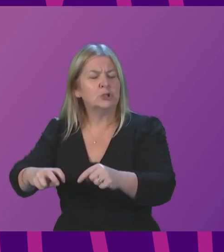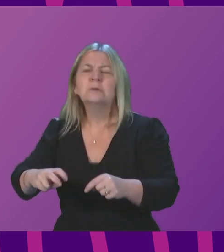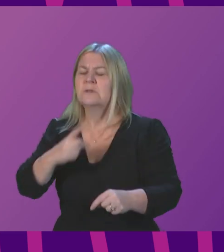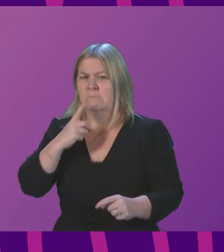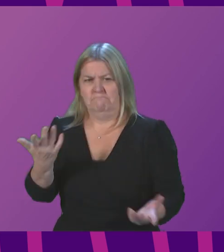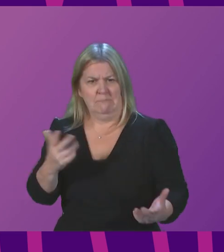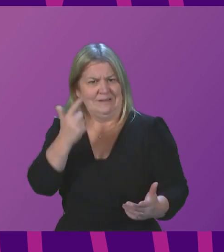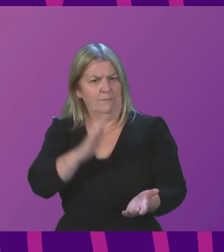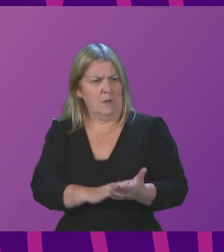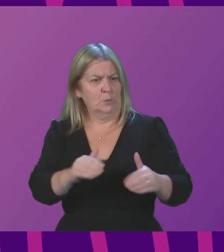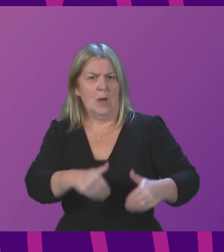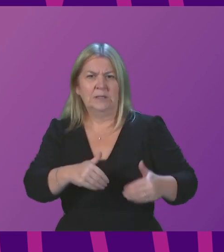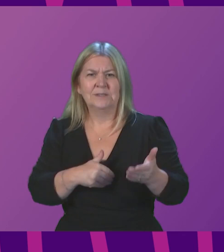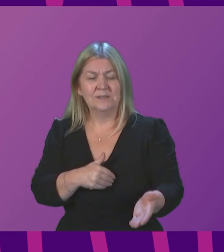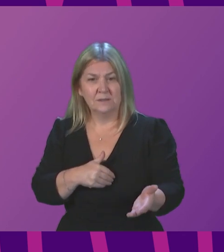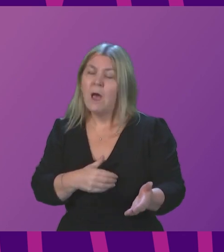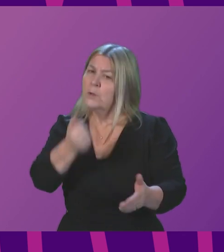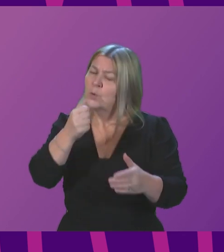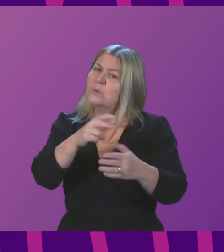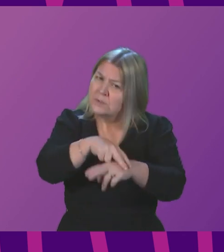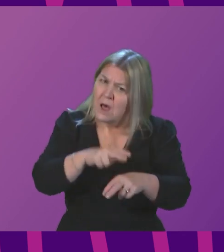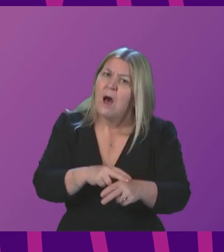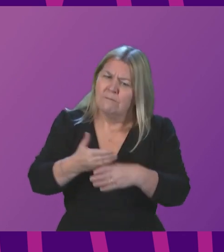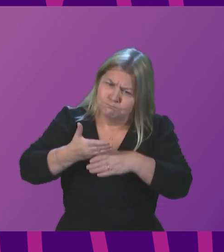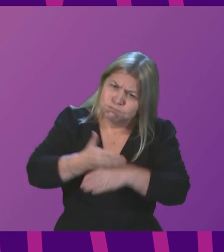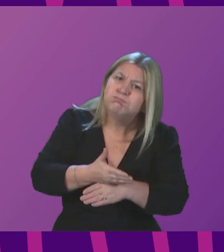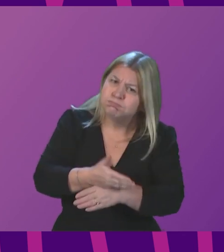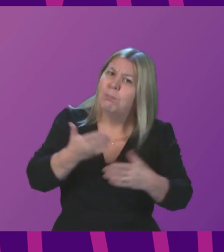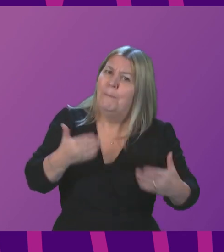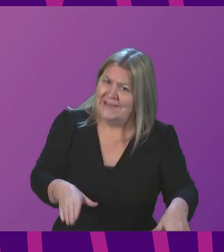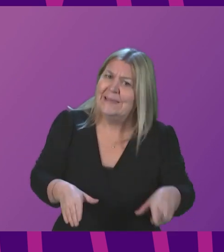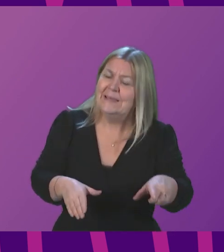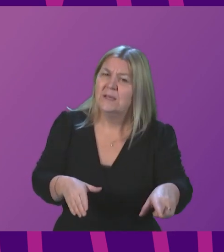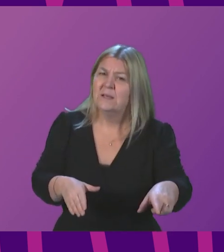pandemic and staff working flat out, this is a treatable condition, which can be fatal.